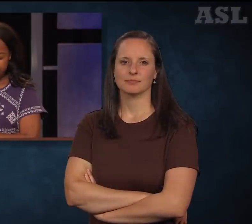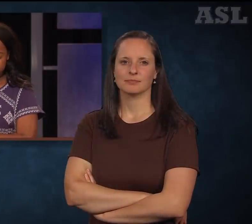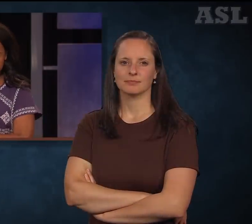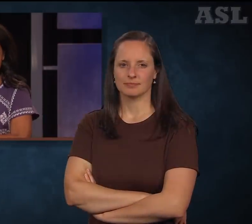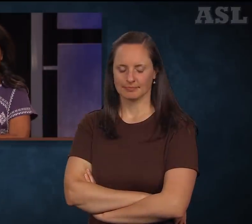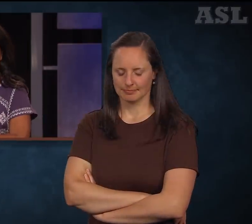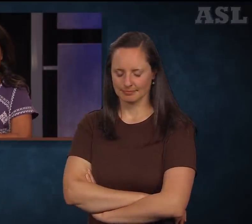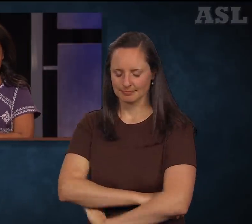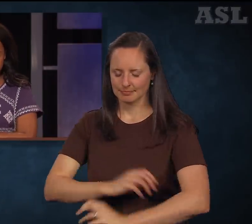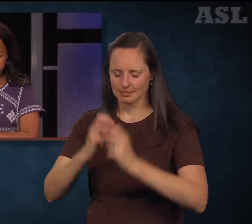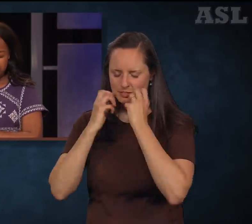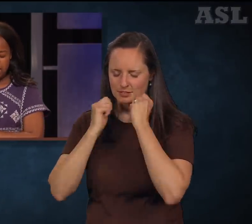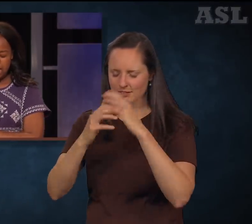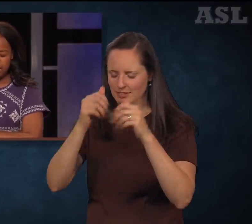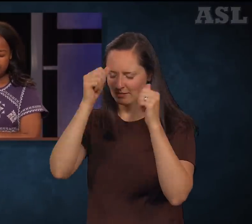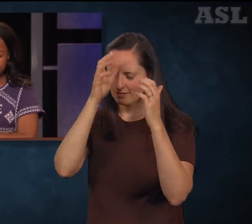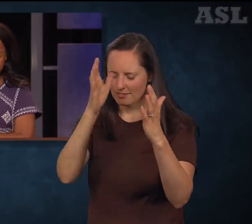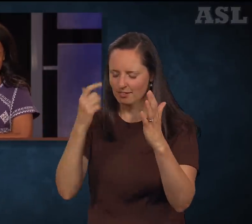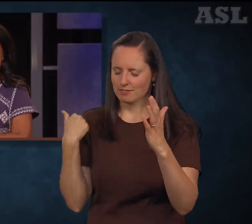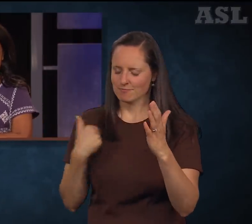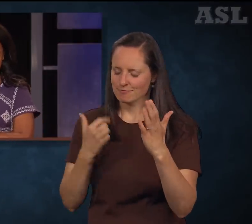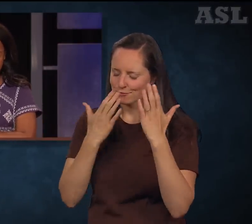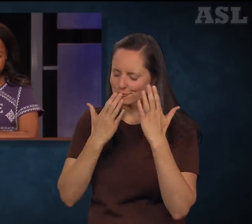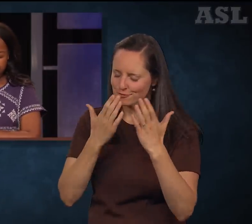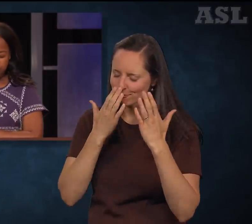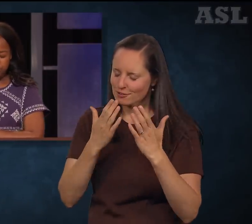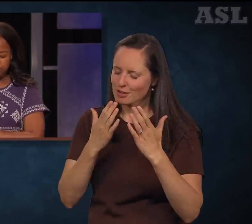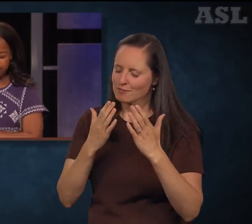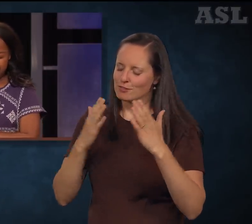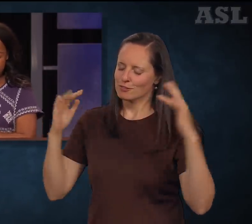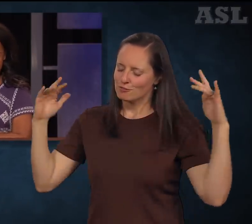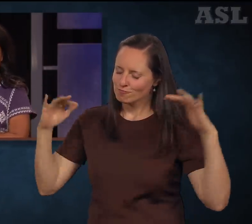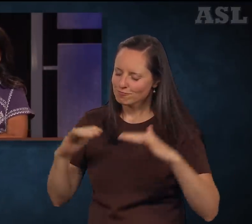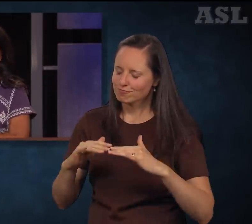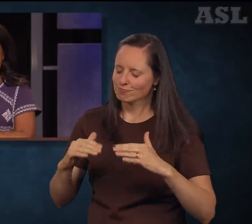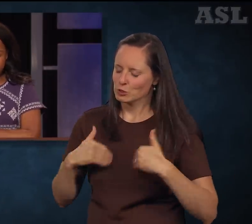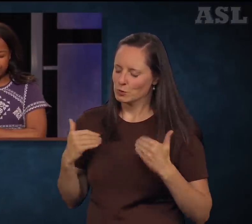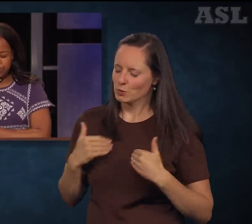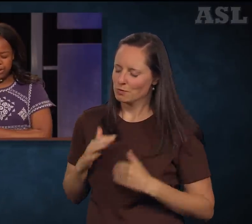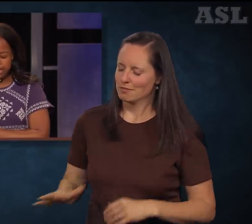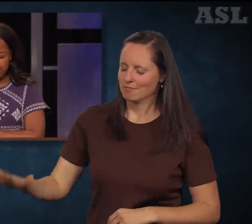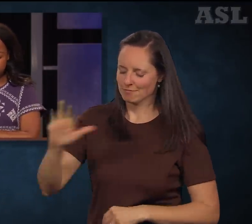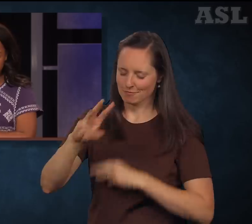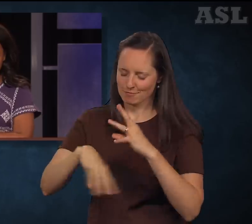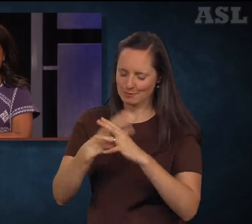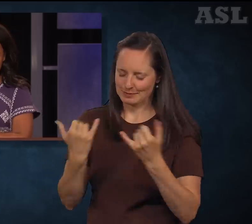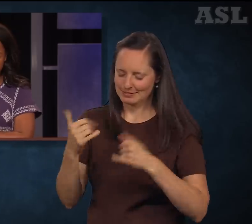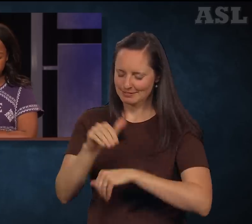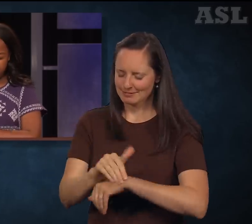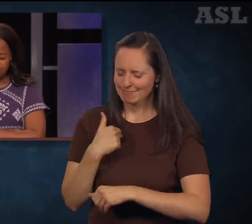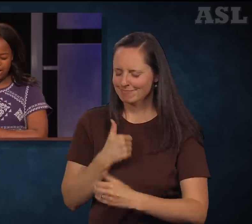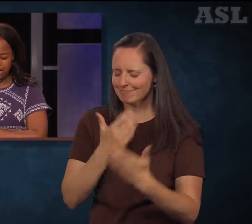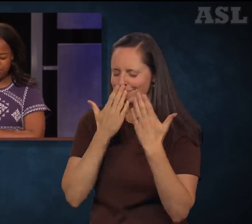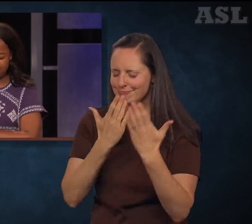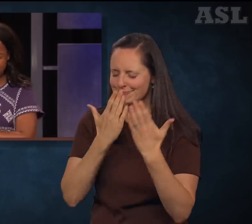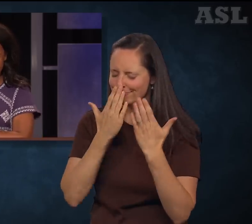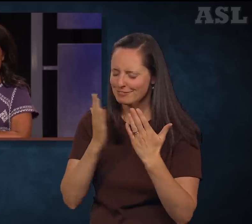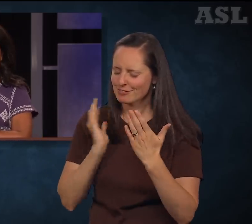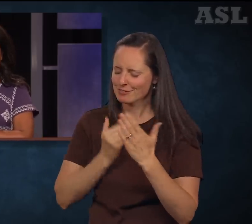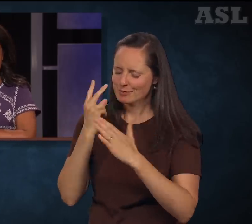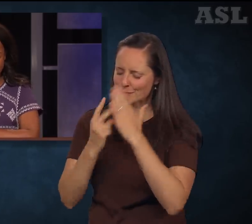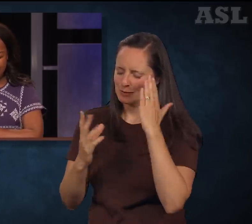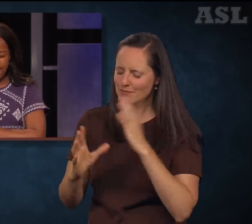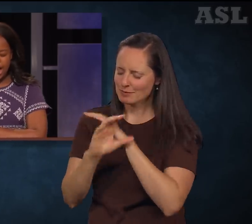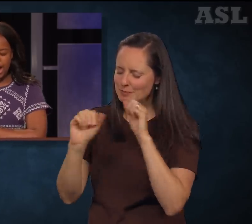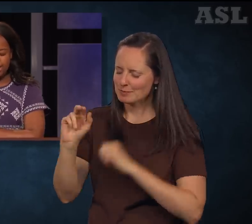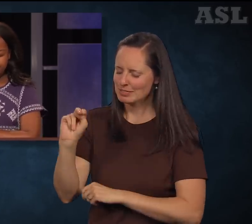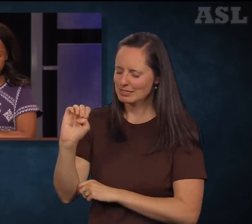OUR DEAR